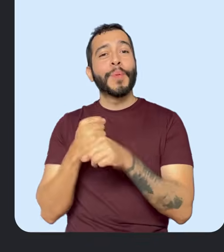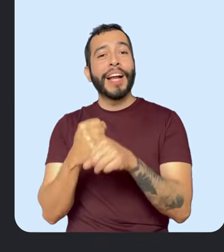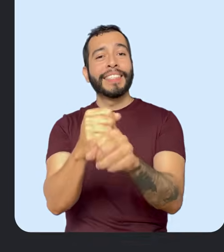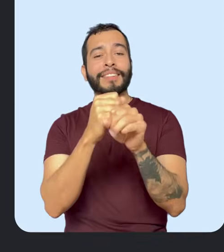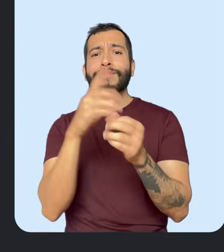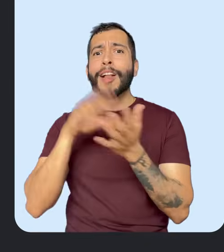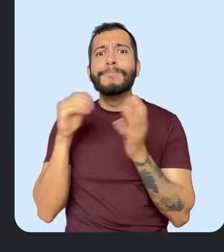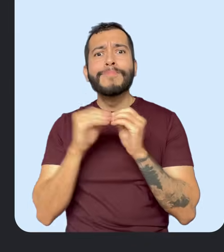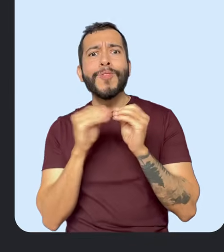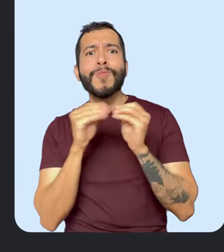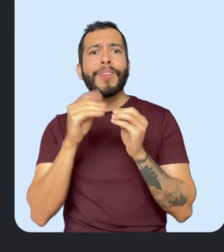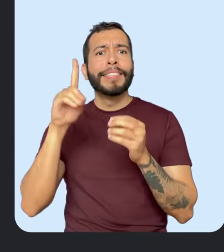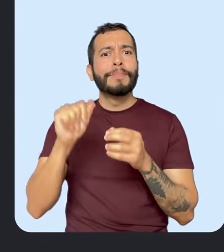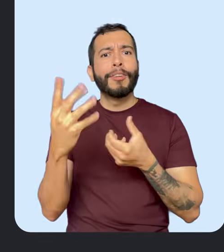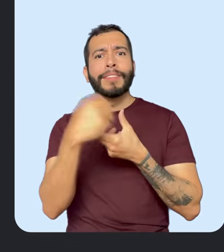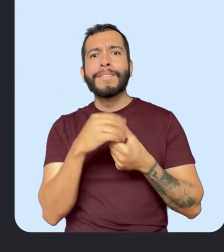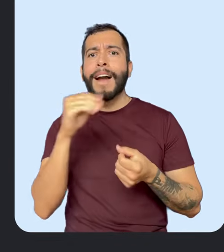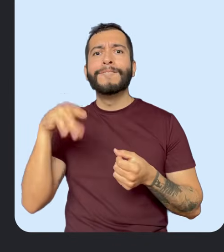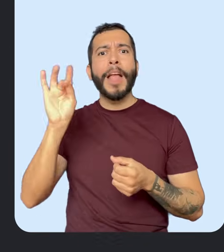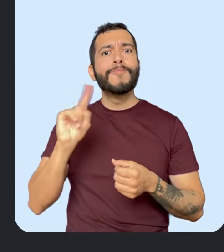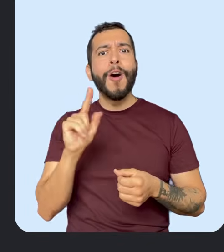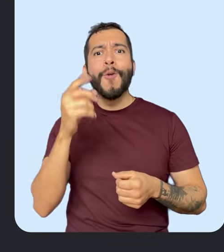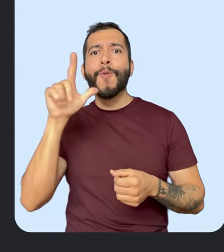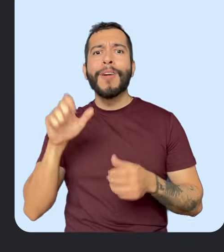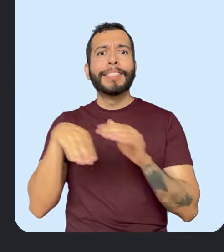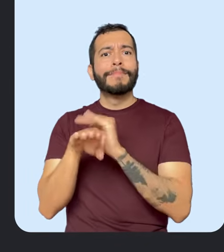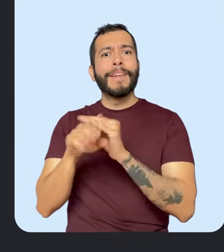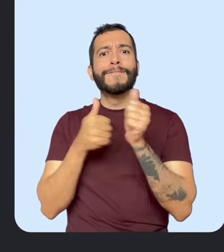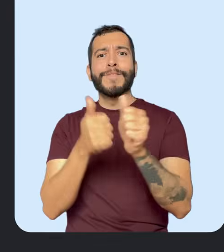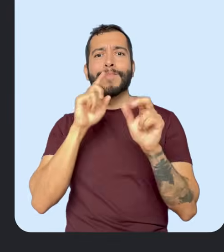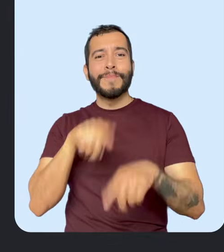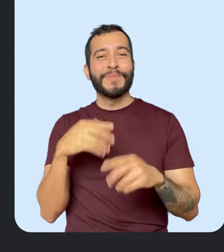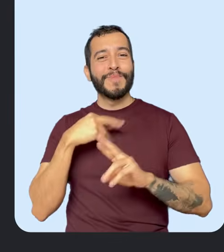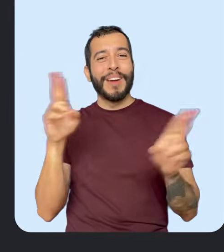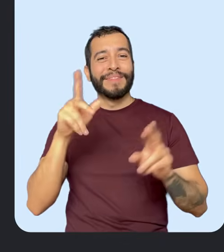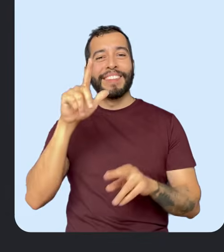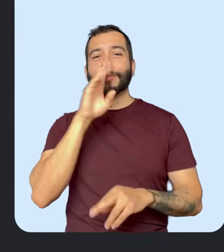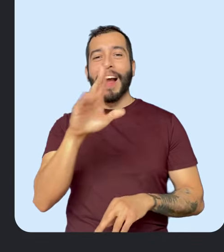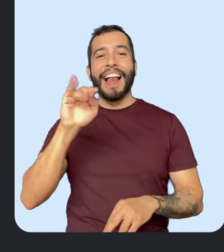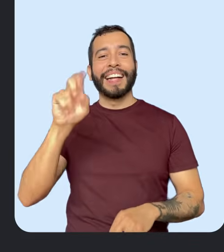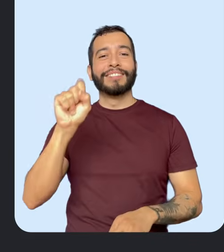learn about Google's work on disability inclusion and find Google's Accessibility Conformance Reports. We'll add direct links